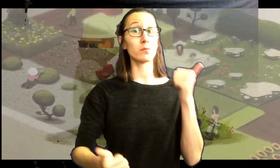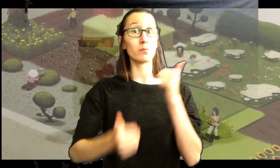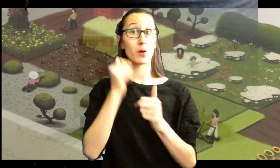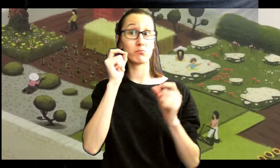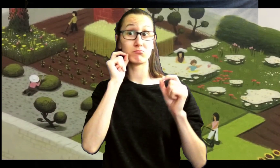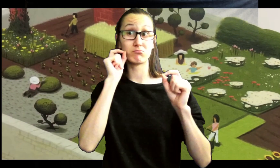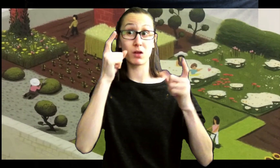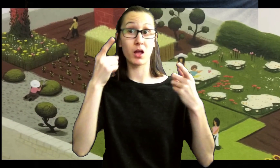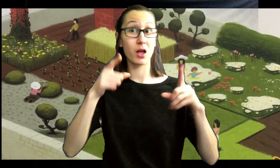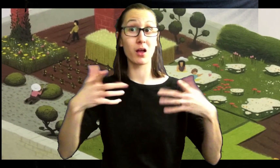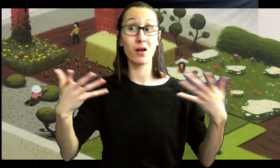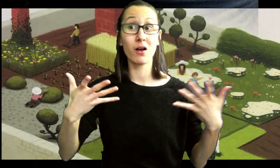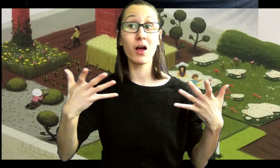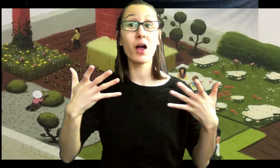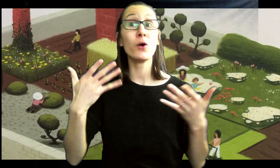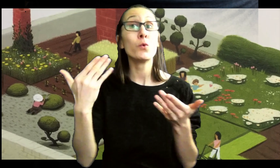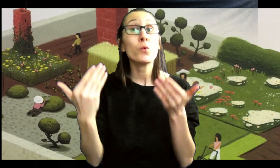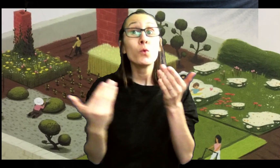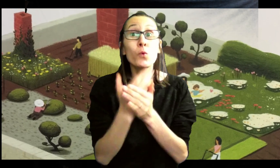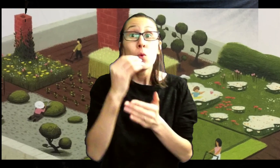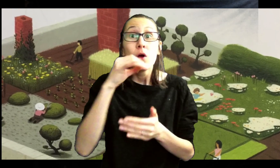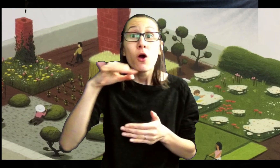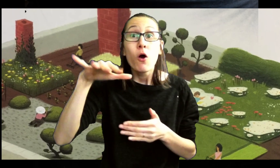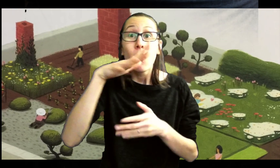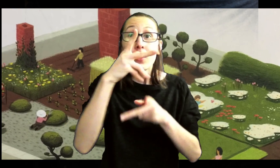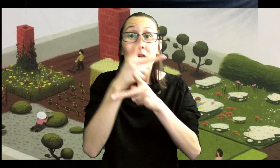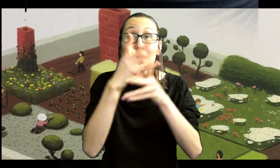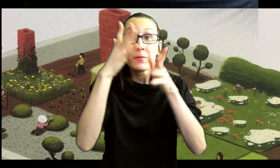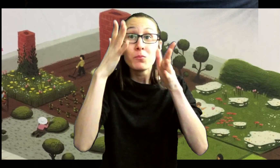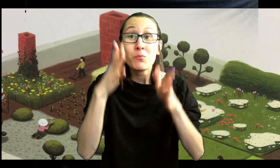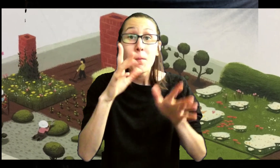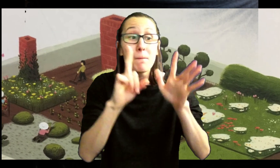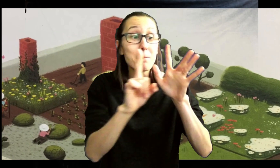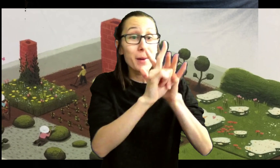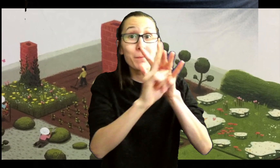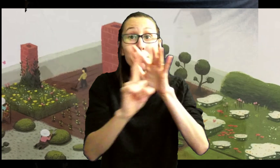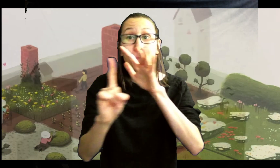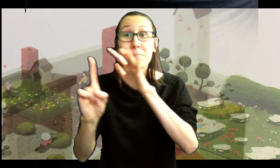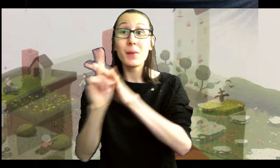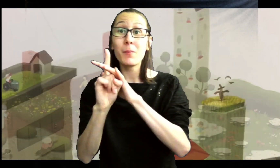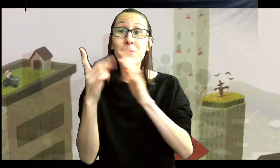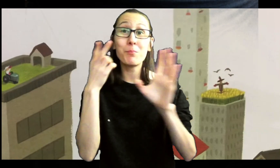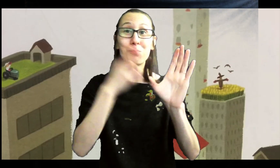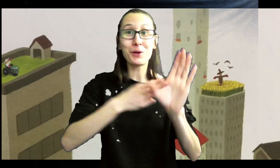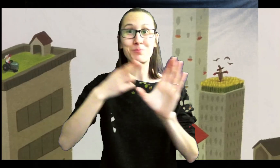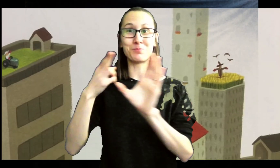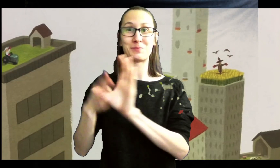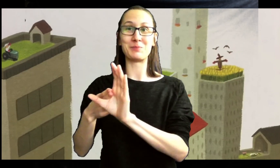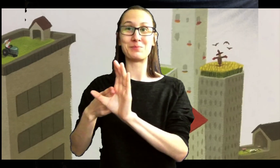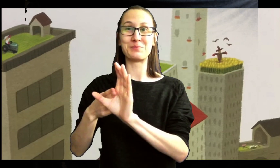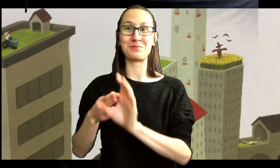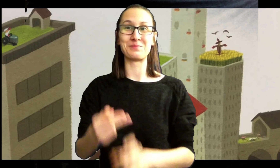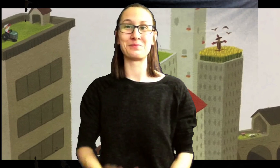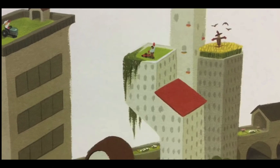But the most surprising thing that popped up were new gardeners.